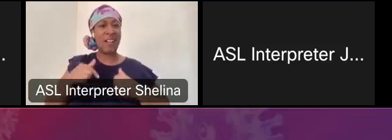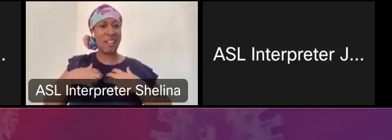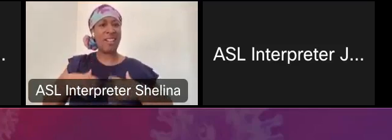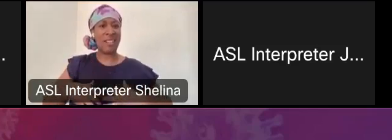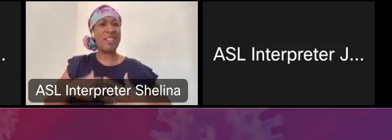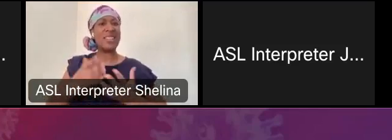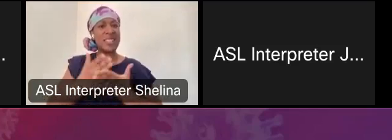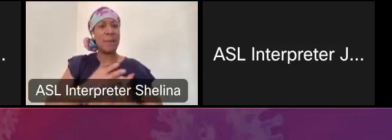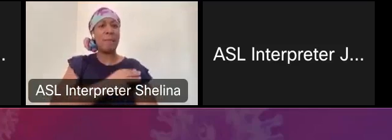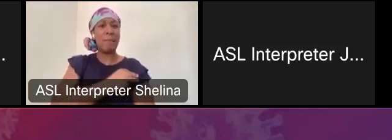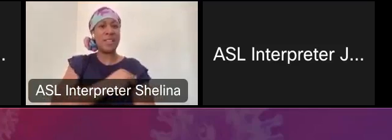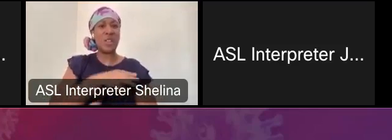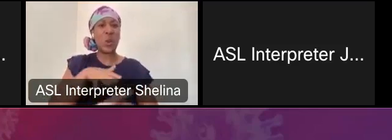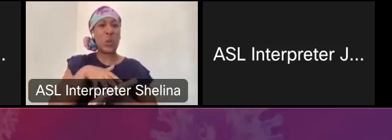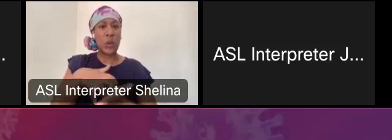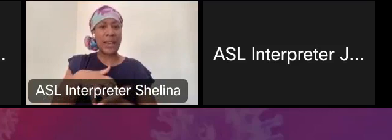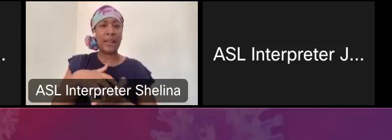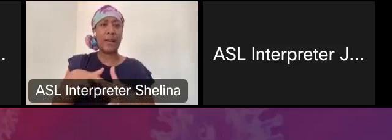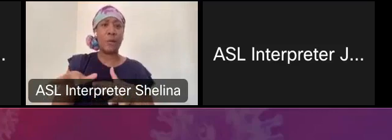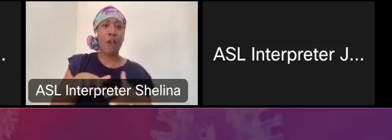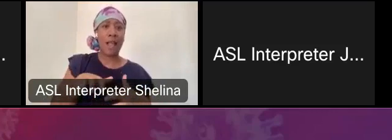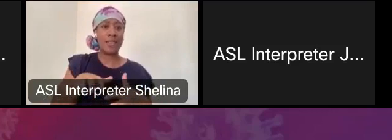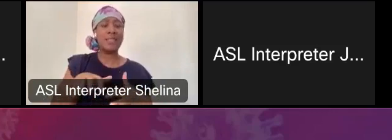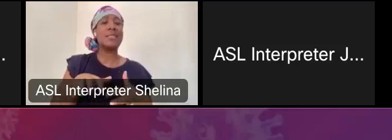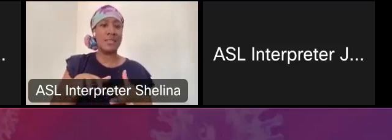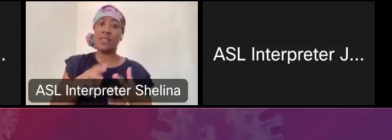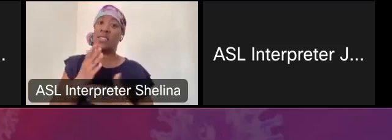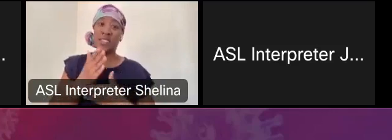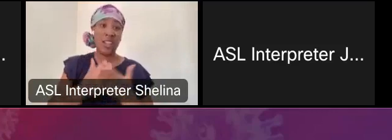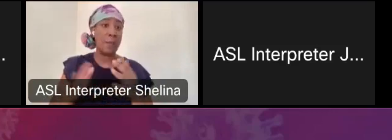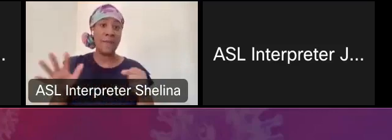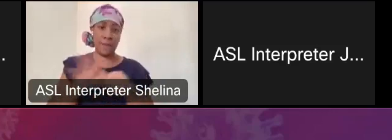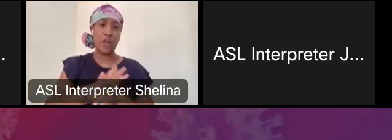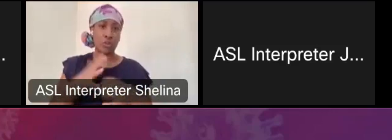Most people fully recover from GBs, but some have permanent nerve damage.